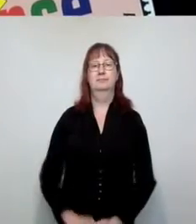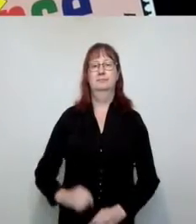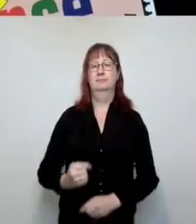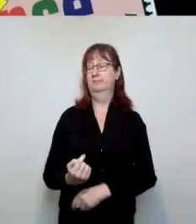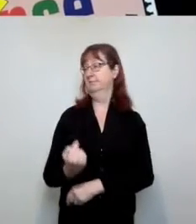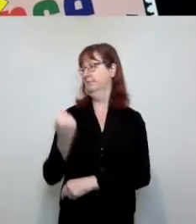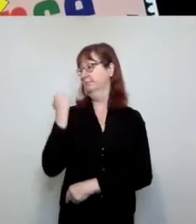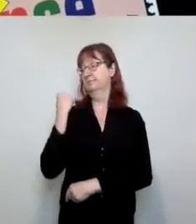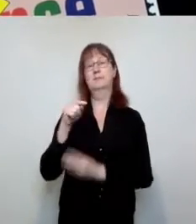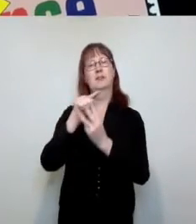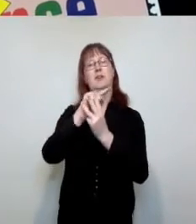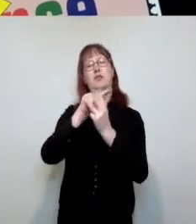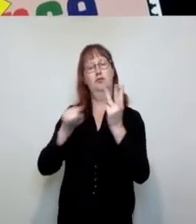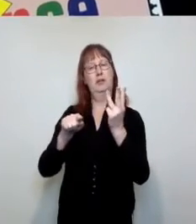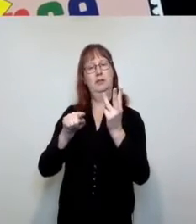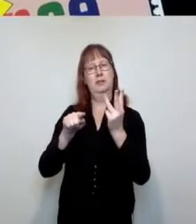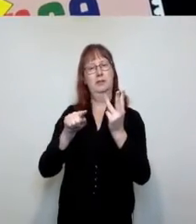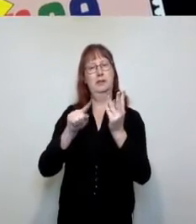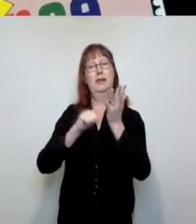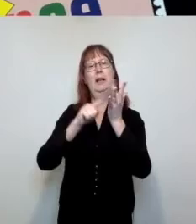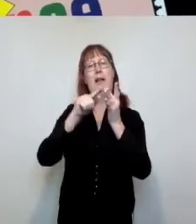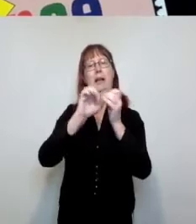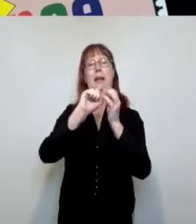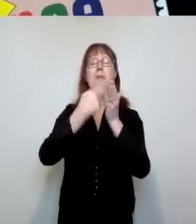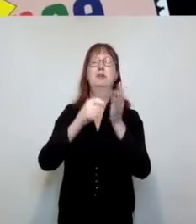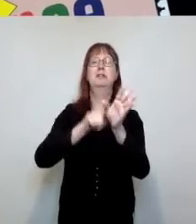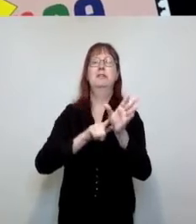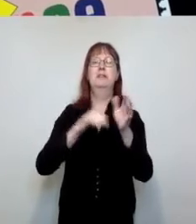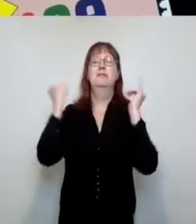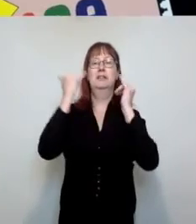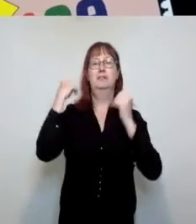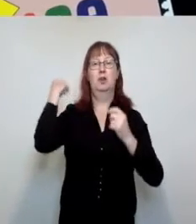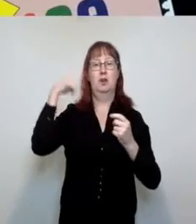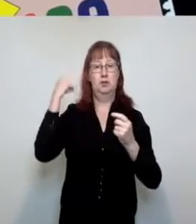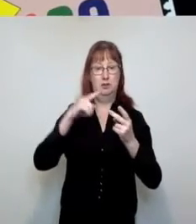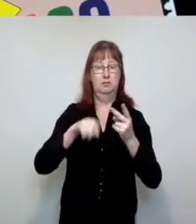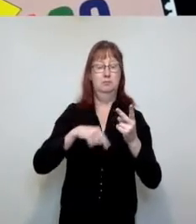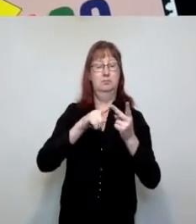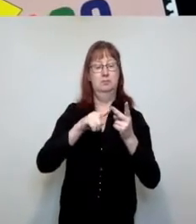Before The Liberty Festival in London, before the DADA Festival in Liverpool,